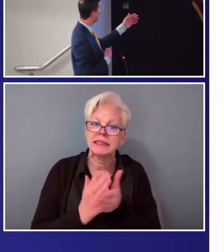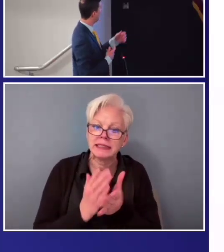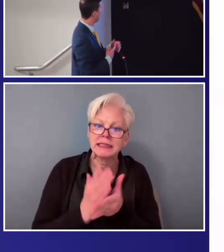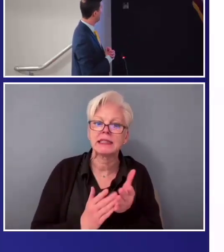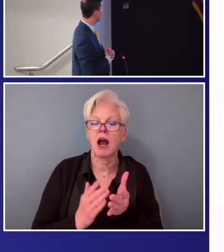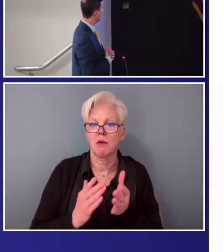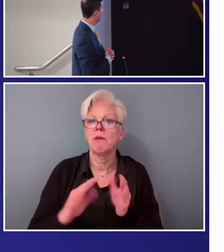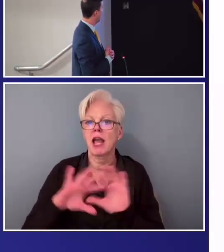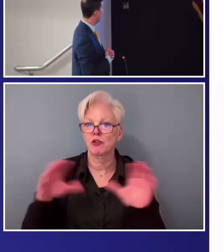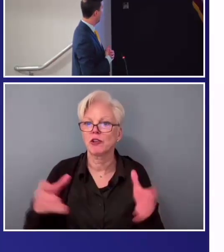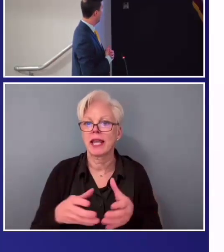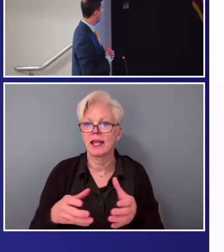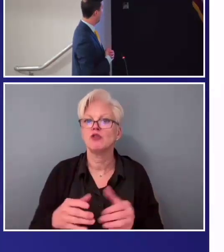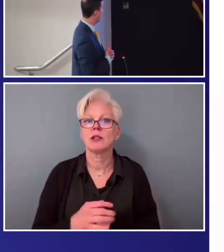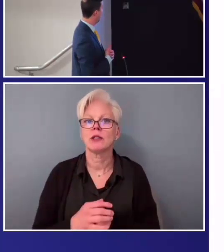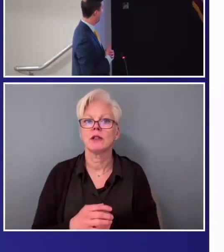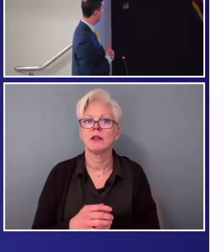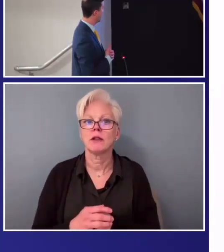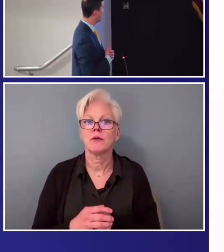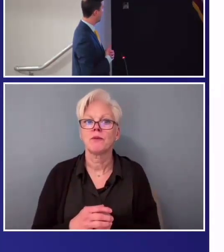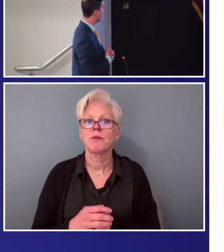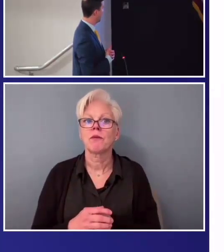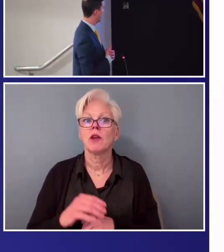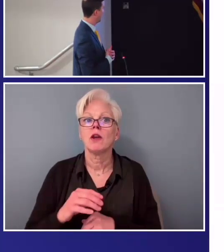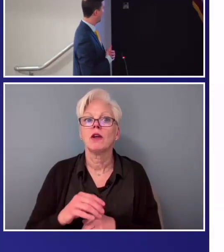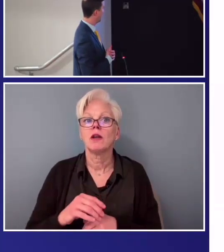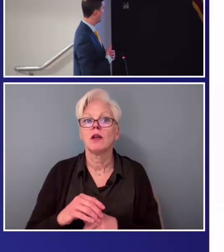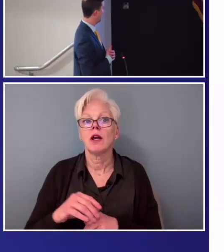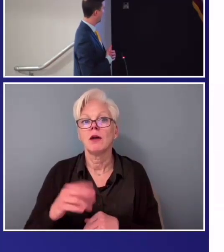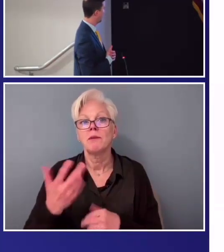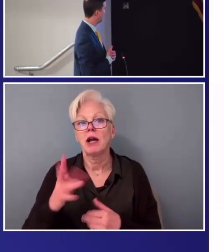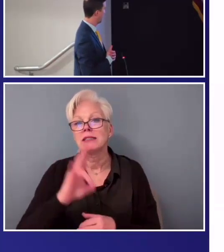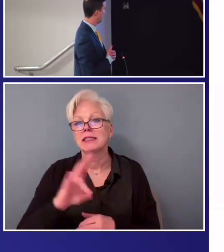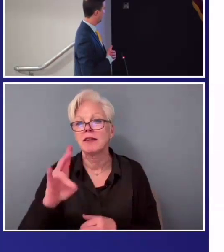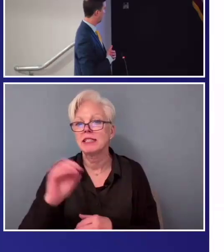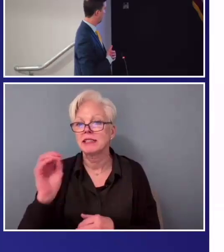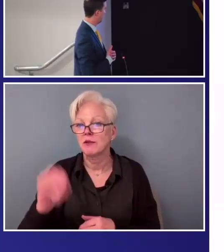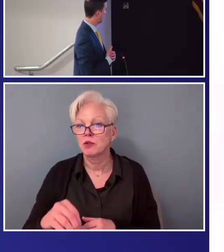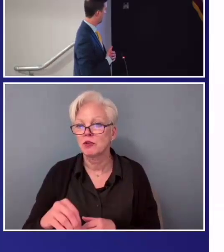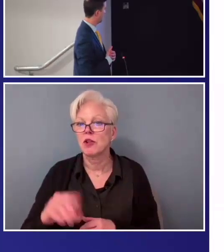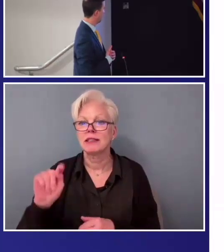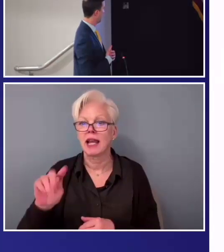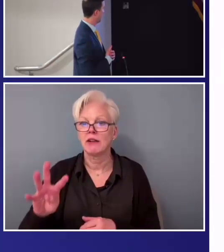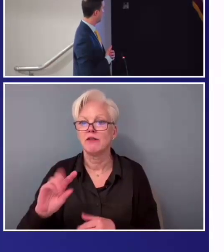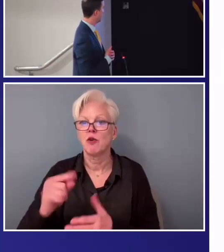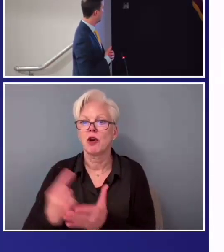And you can see that three-quarters or about 77% of Title IV completers are in